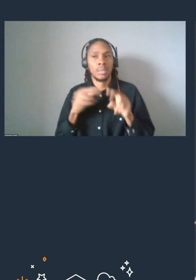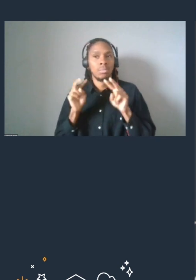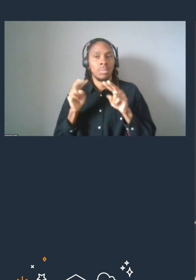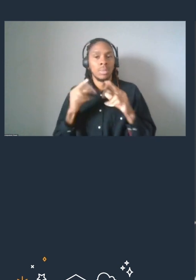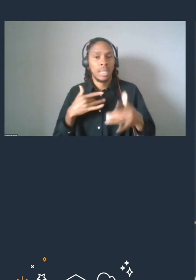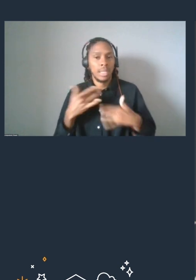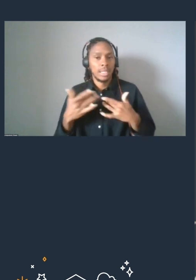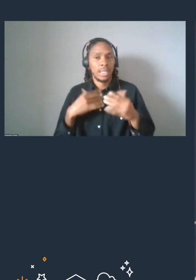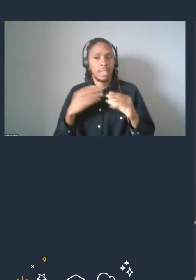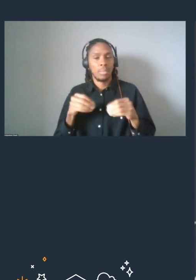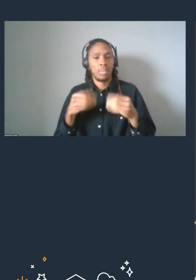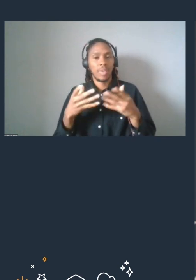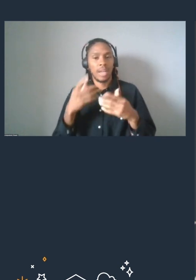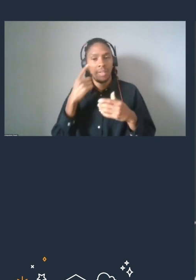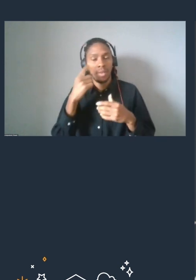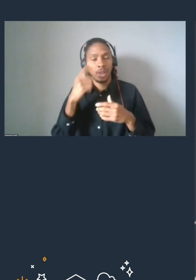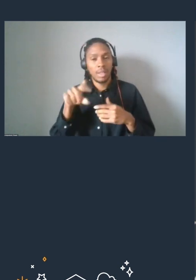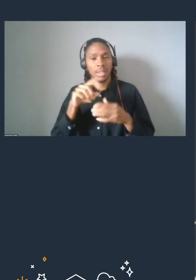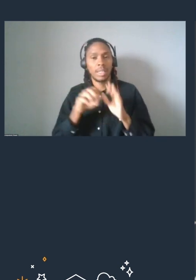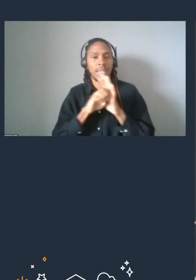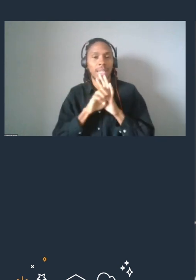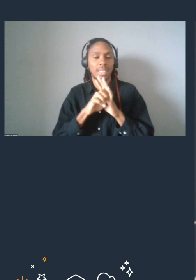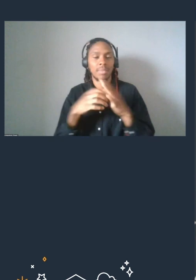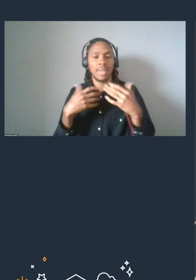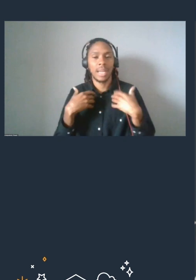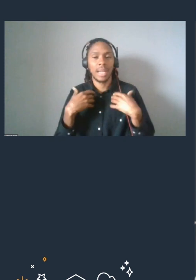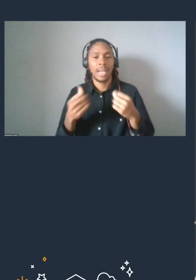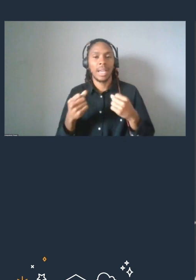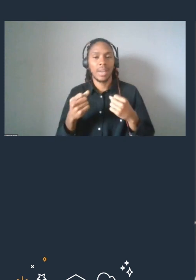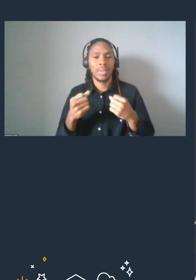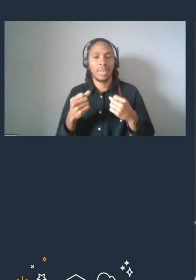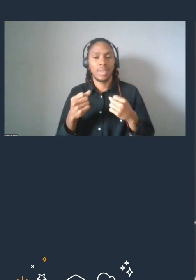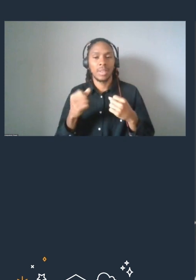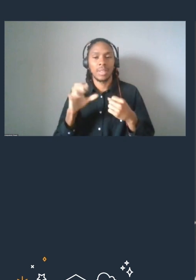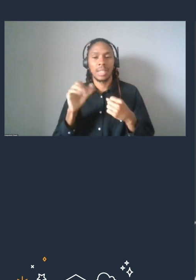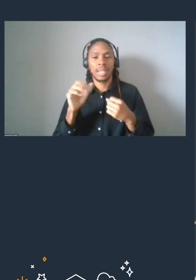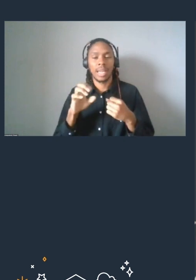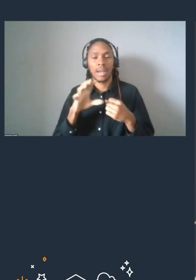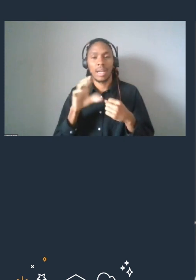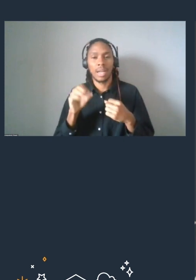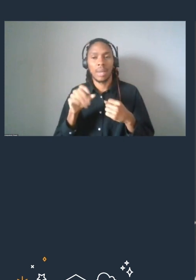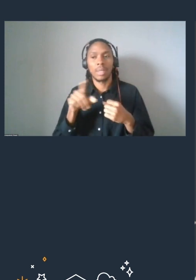For example, healthcare companies, they really do need a way to store all